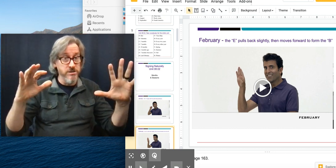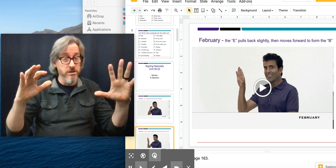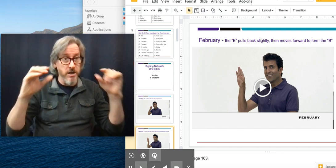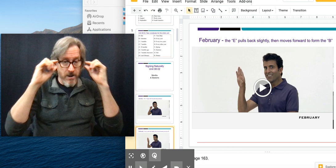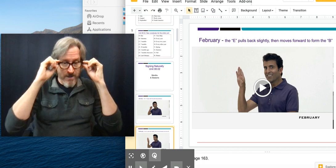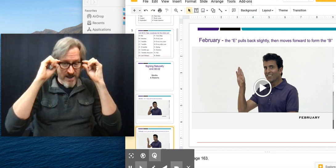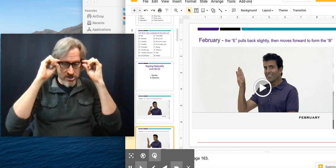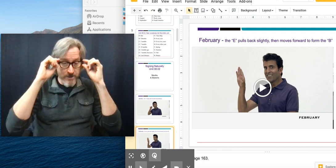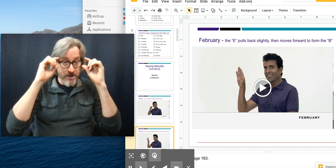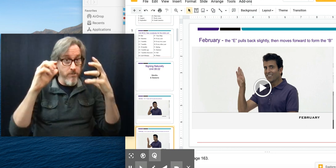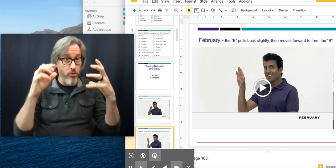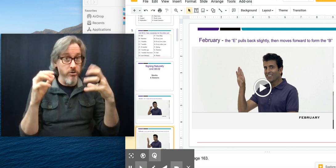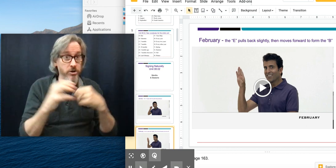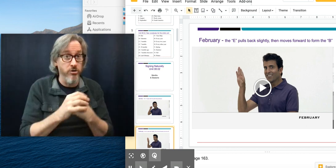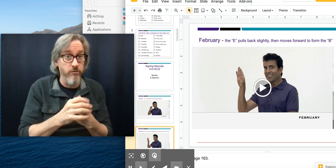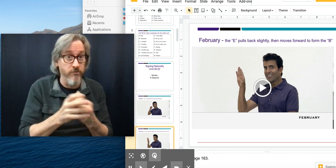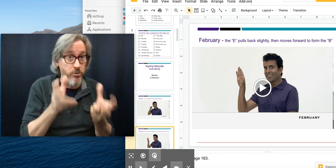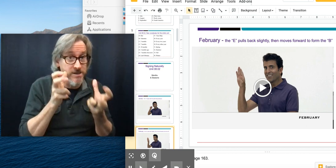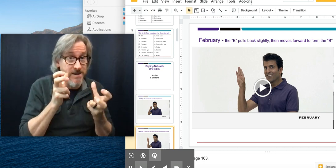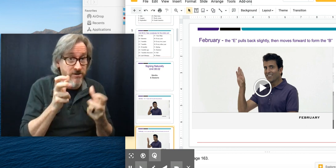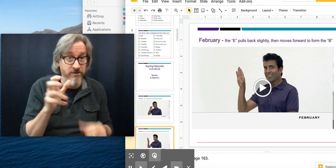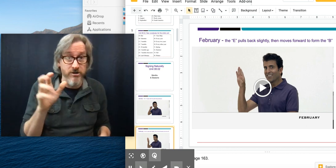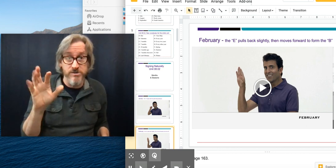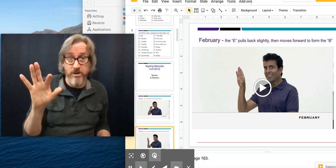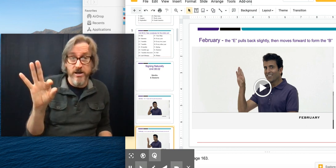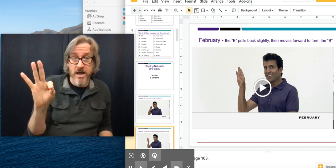and that's going to become important when you're for your receptive finger spelling